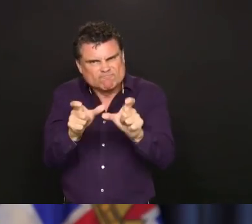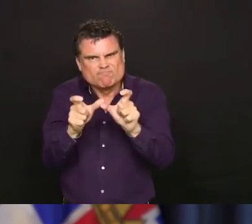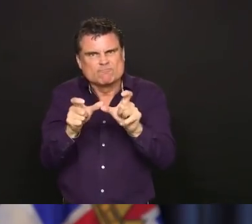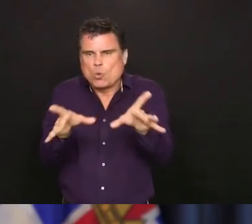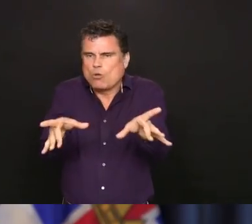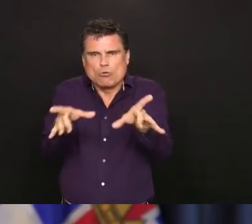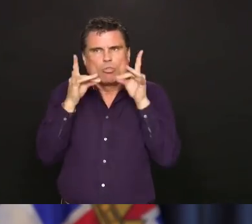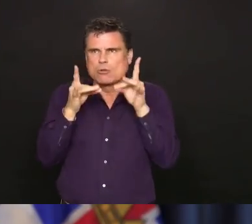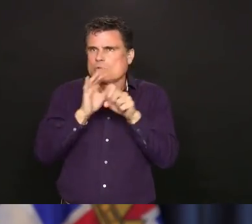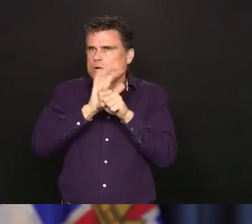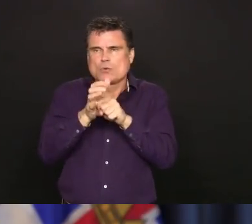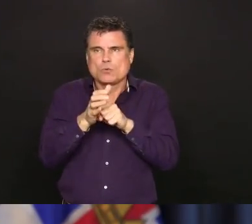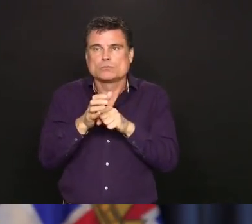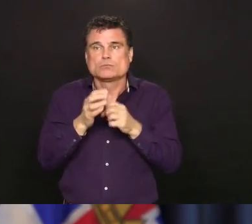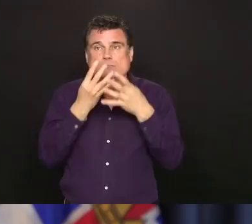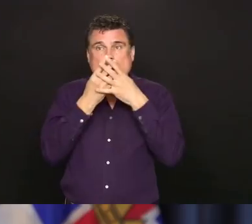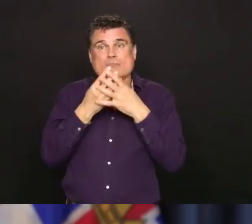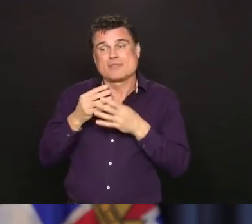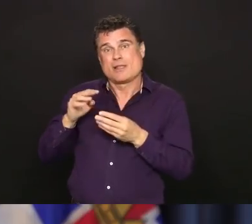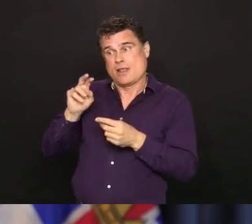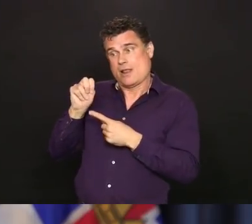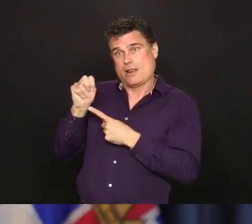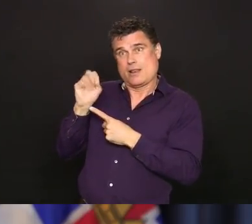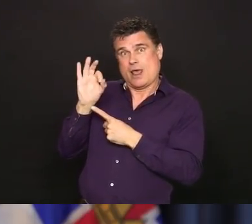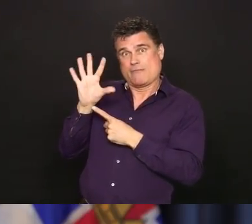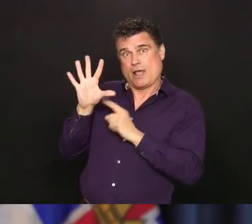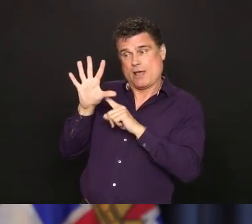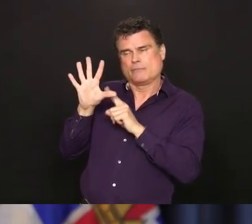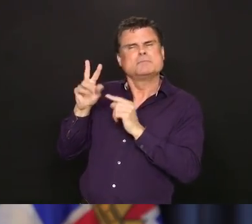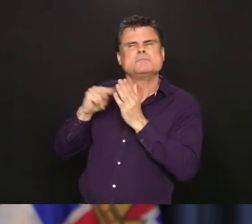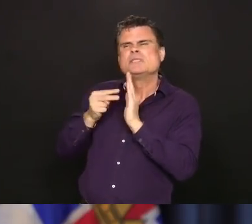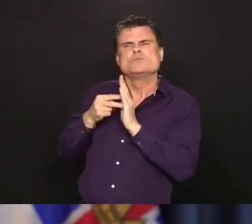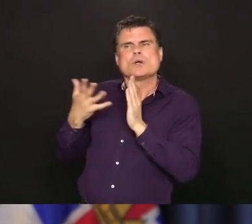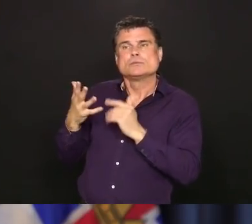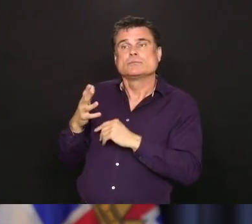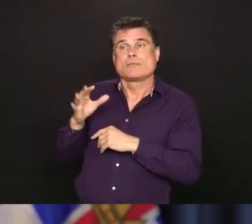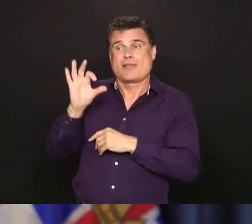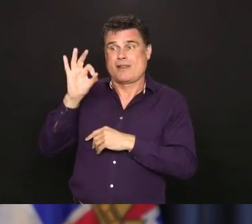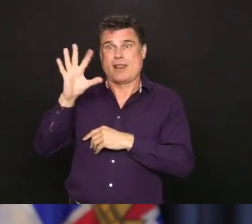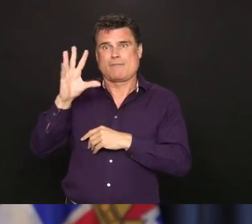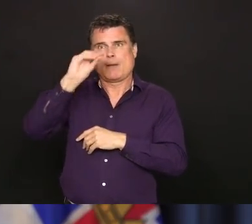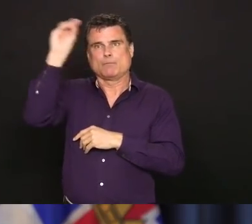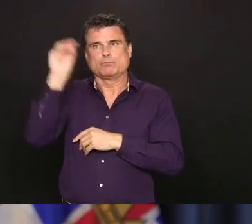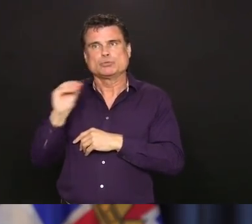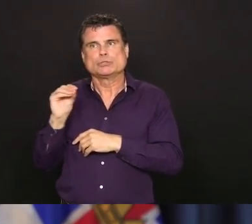airborne particles. A respirator will only work if used correctly. The key